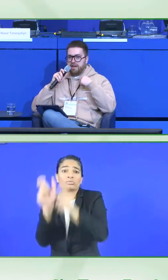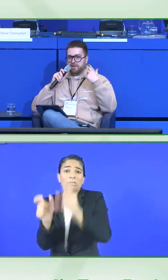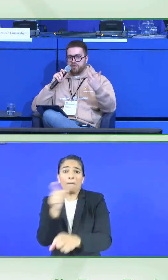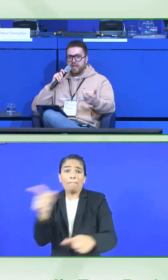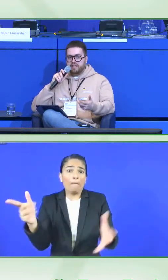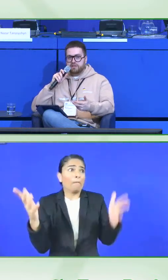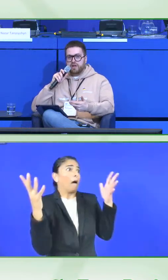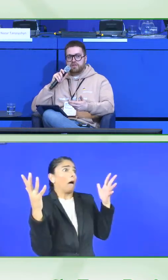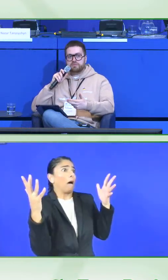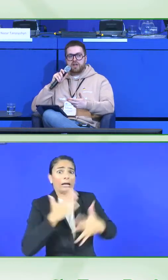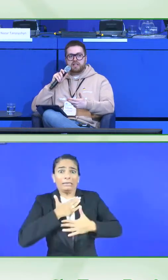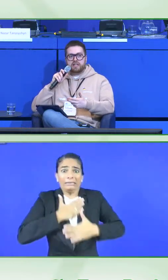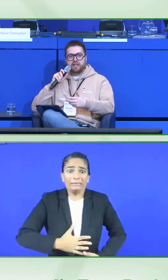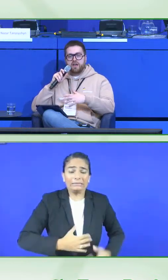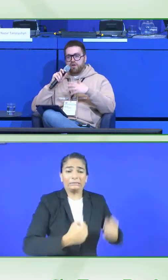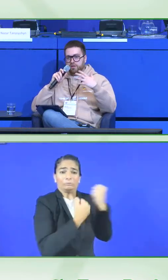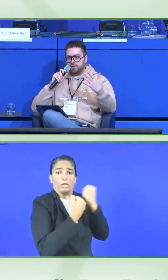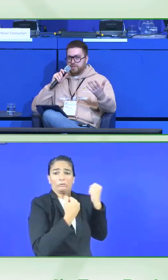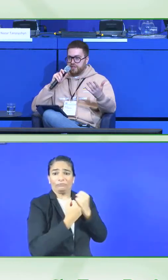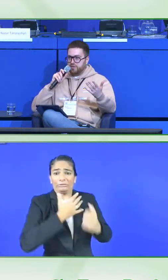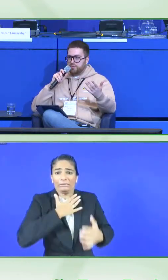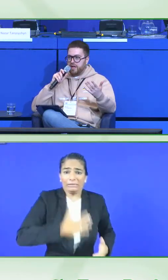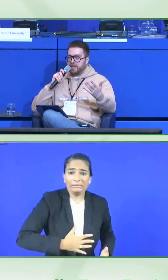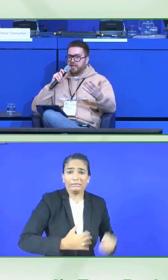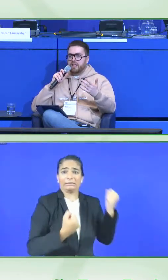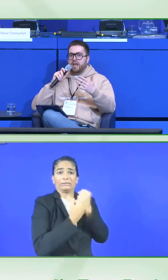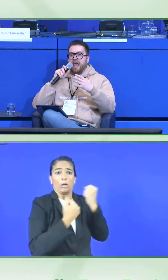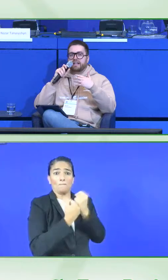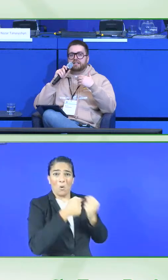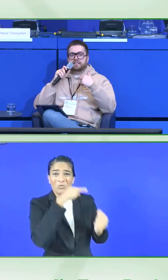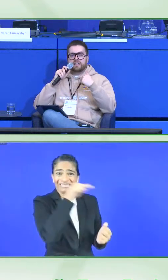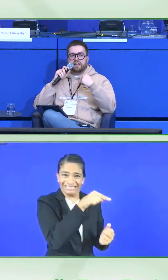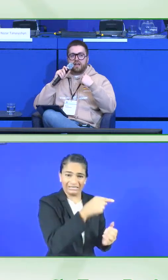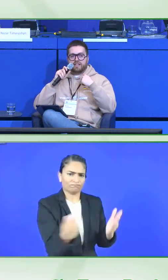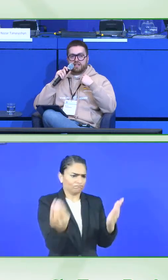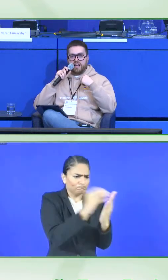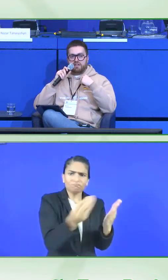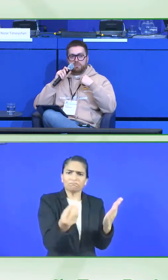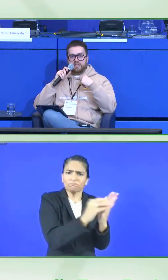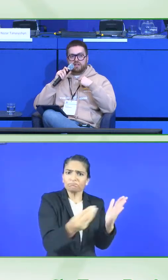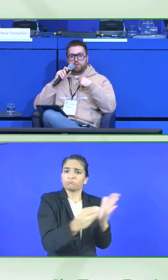we detailed whatever is going into Ukraine, and out of Ukraine as humanitarian help.